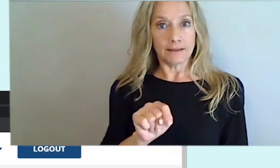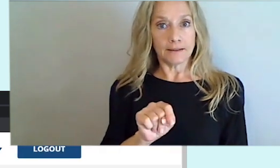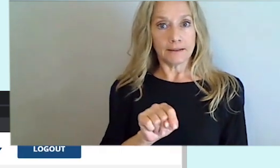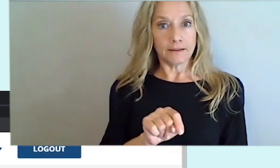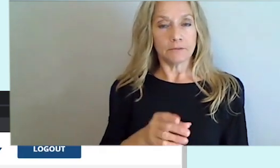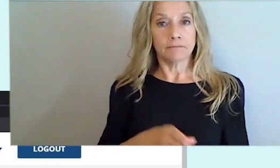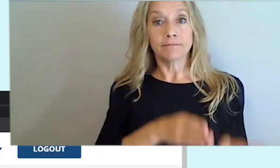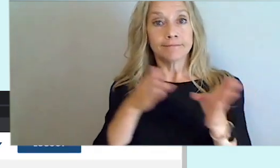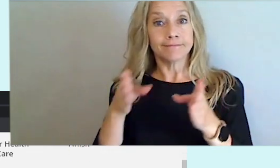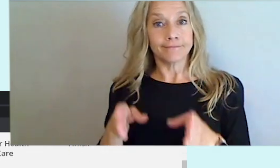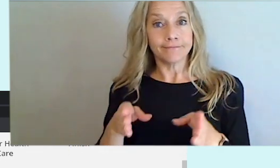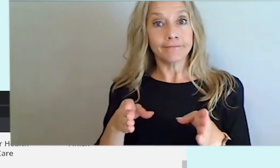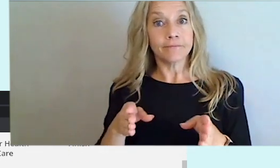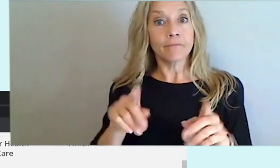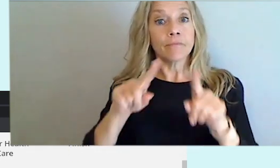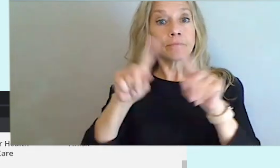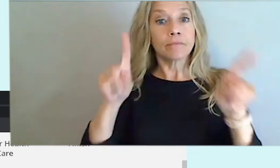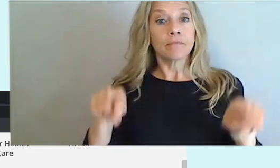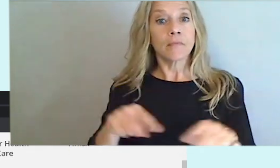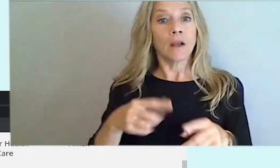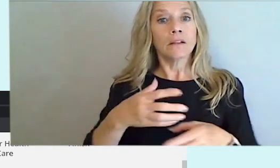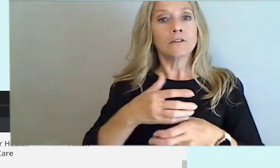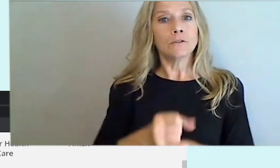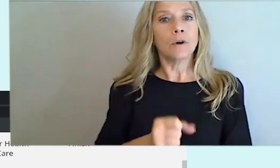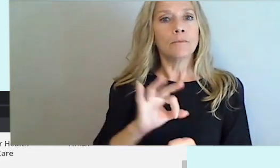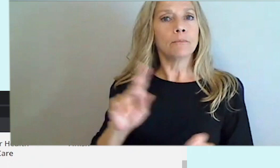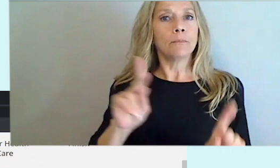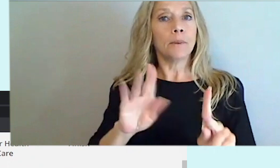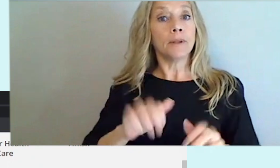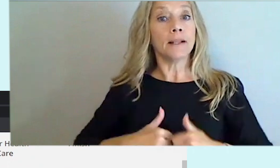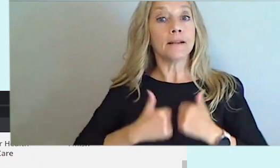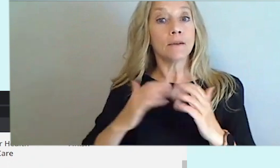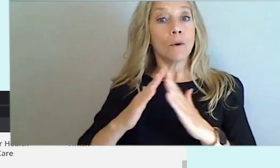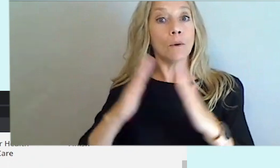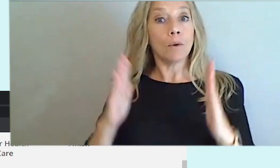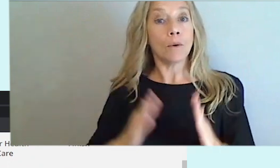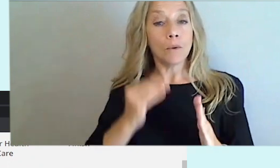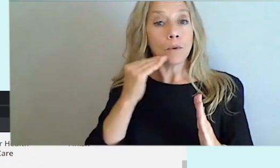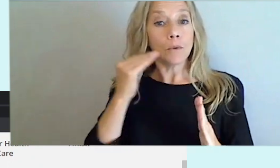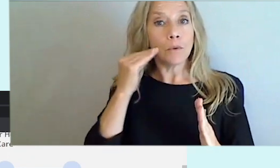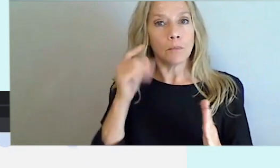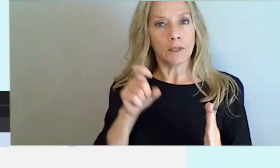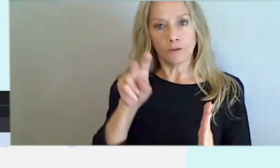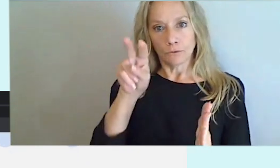The summary of people in your home page shows what needs to be reviewed for the people in your household.